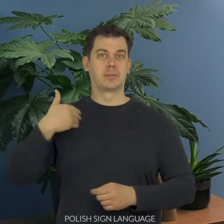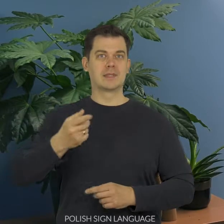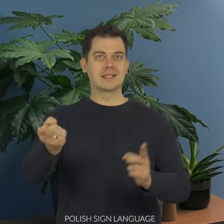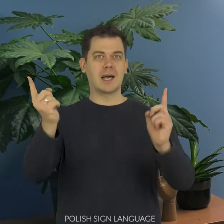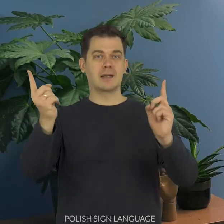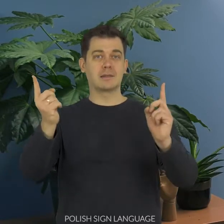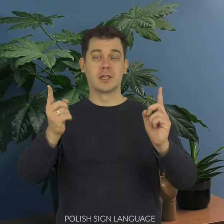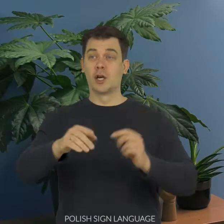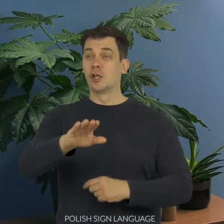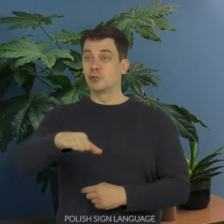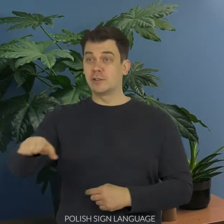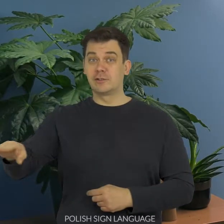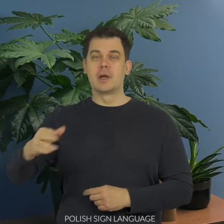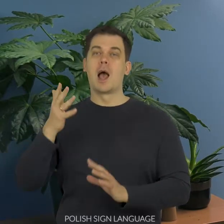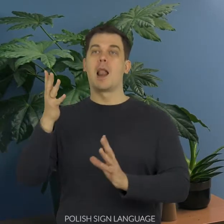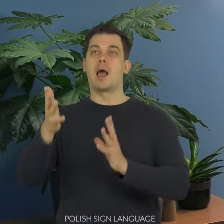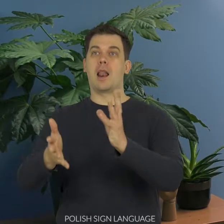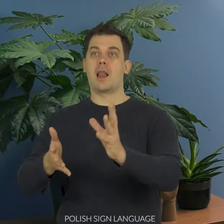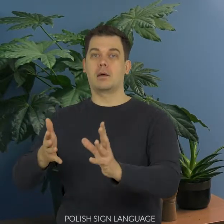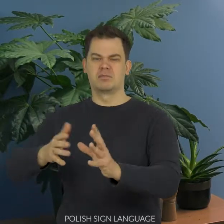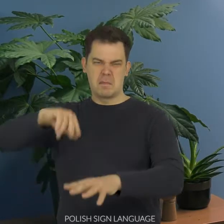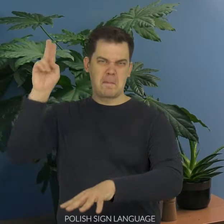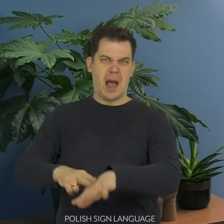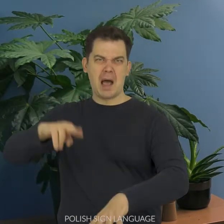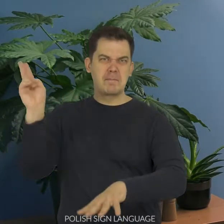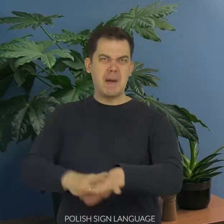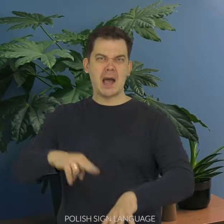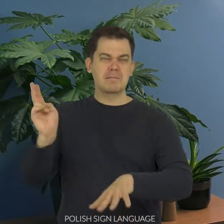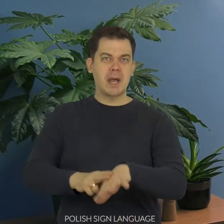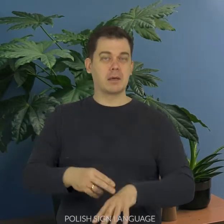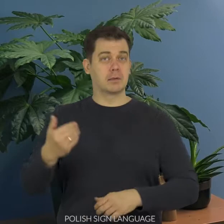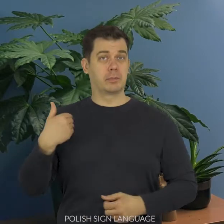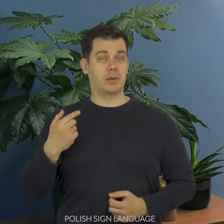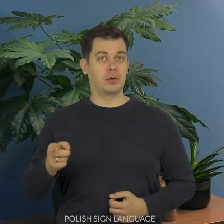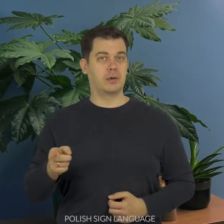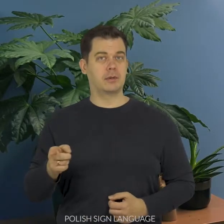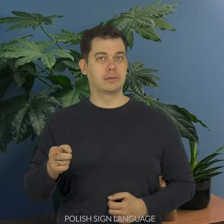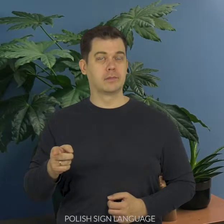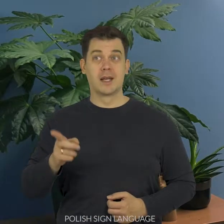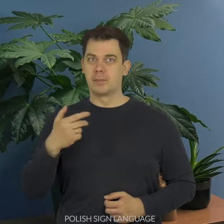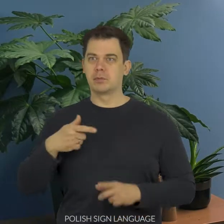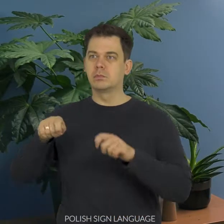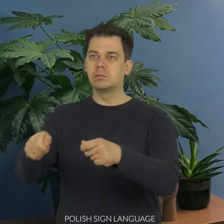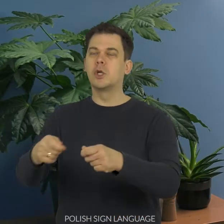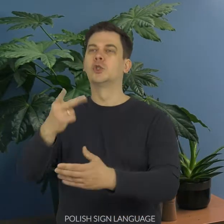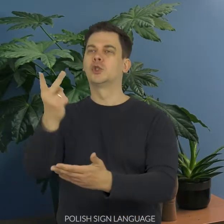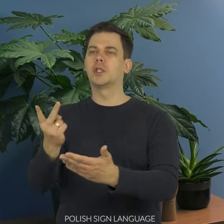the children were beaten on the hands, when they used sing language. By force they were taught to read -